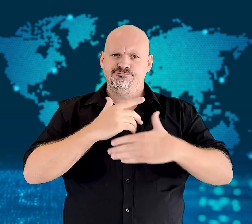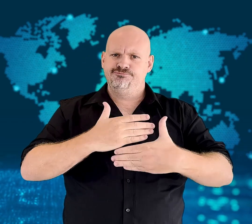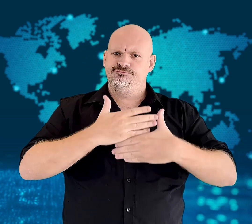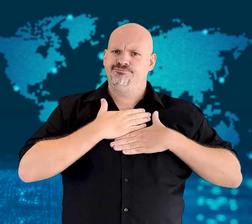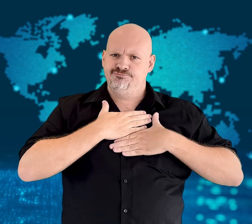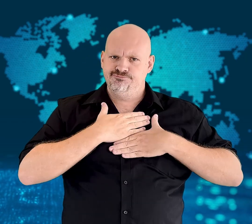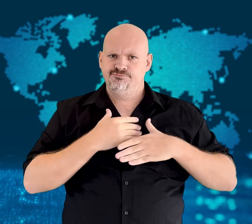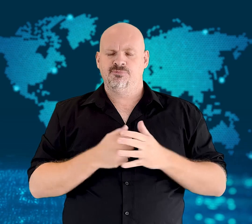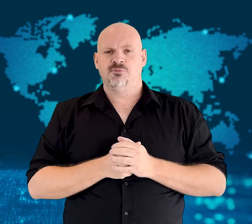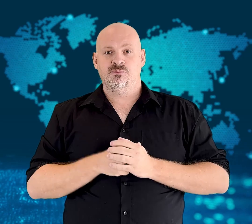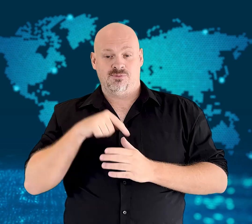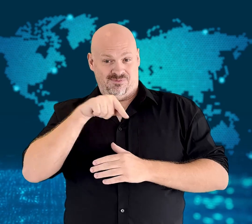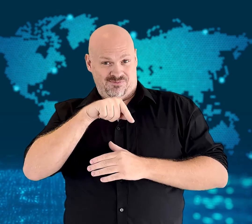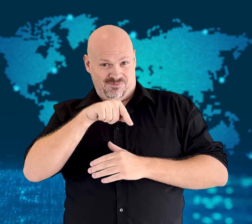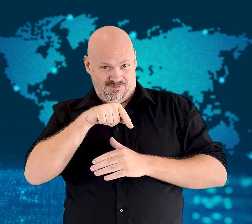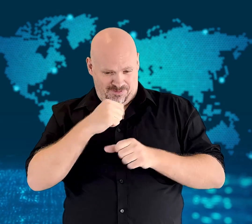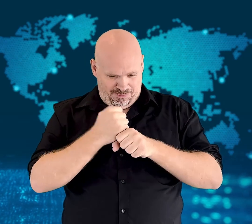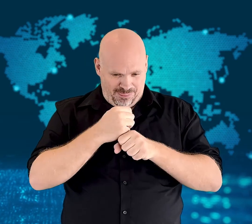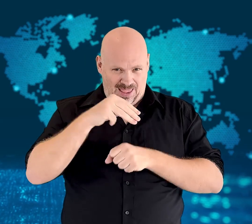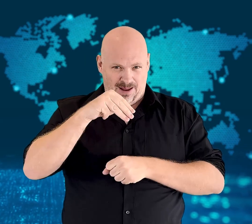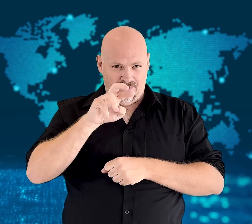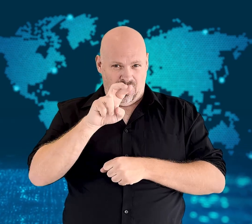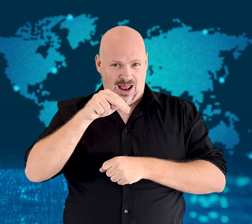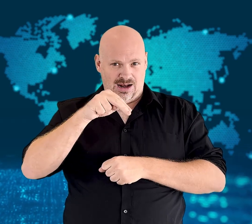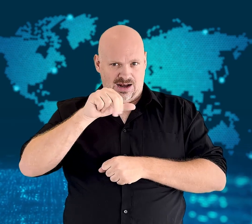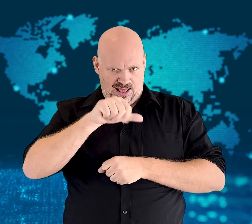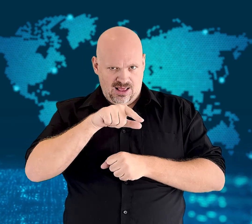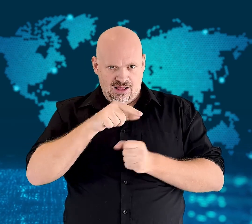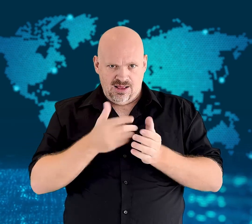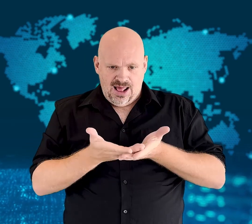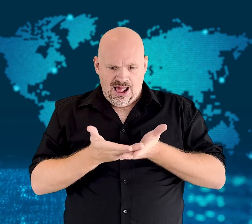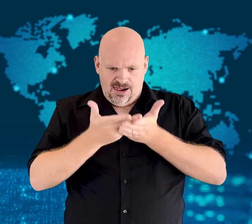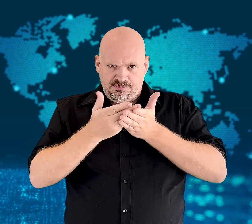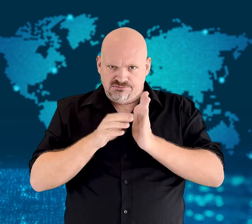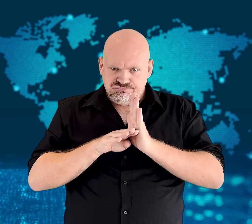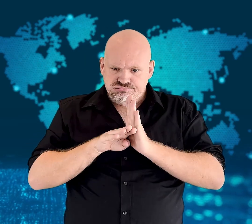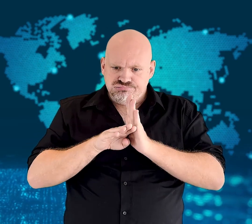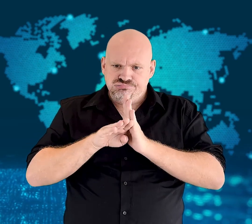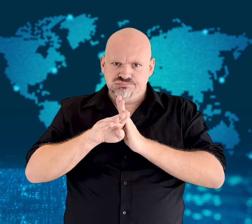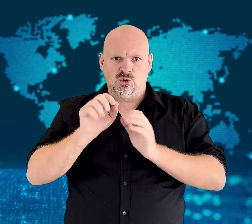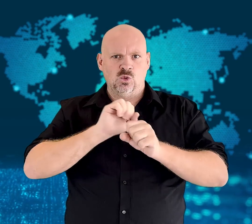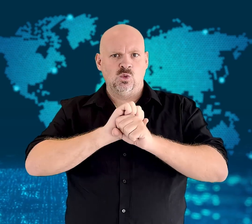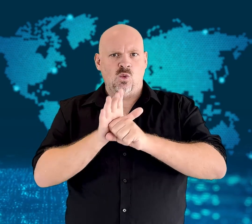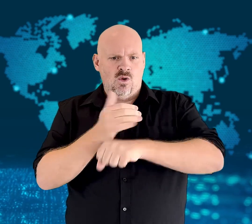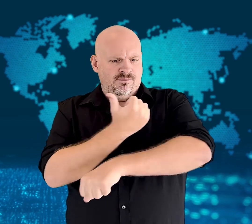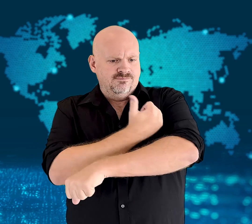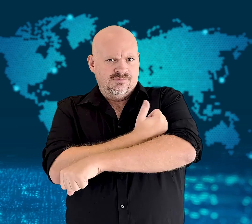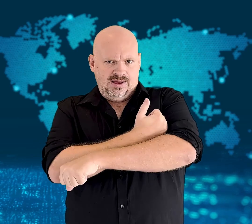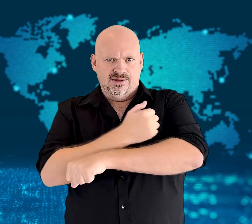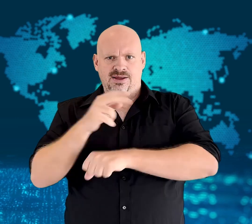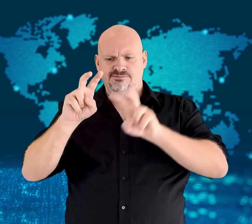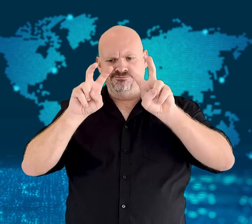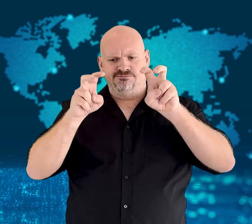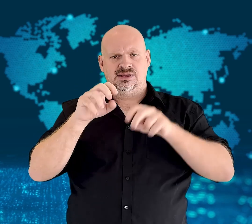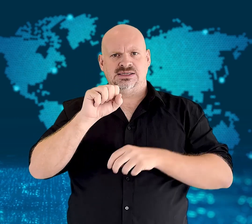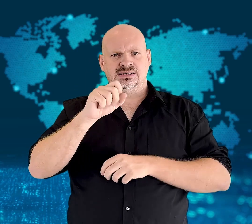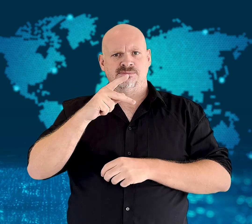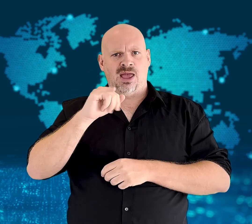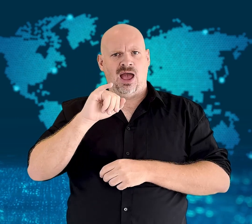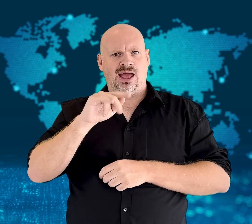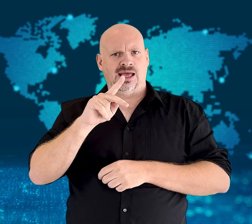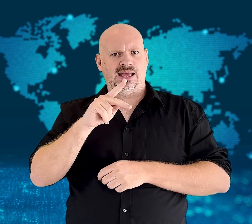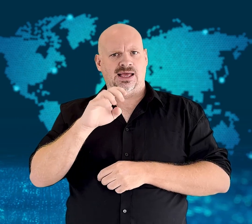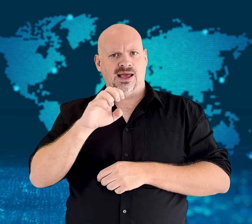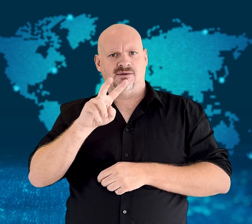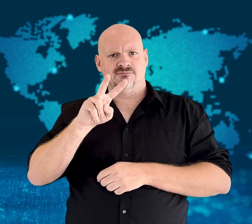Their technology was foundational to developing its COVID-19 vaccine called Spikevax.